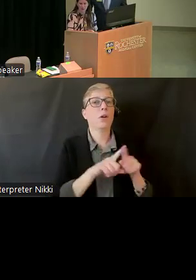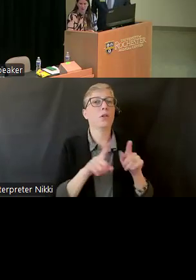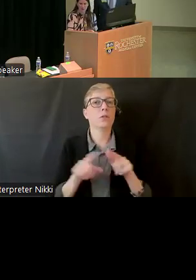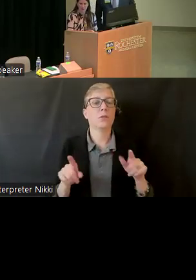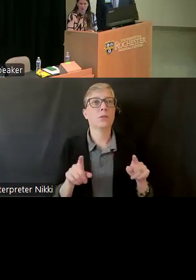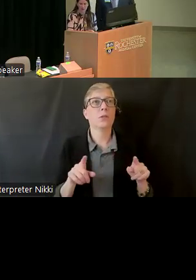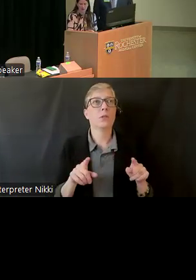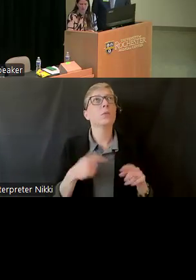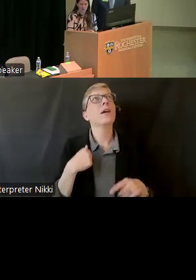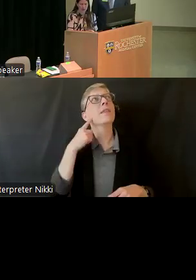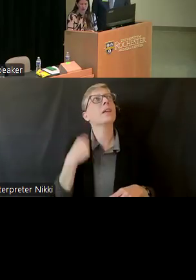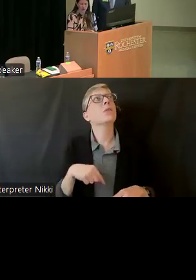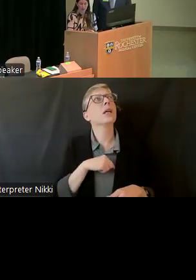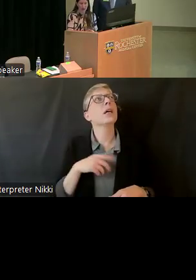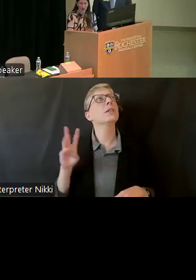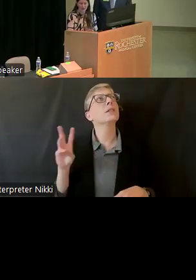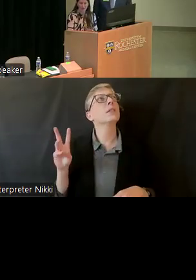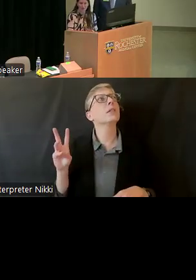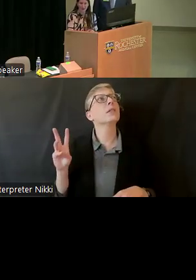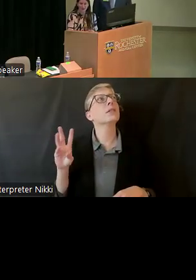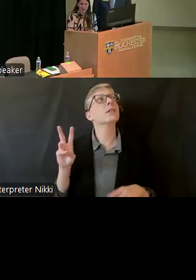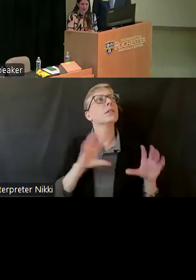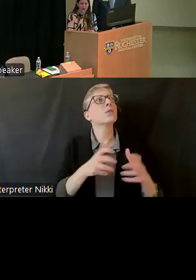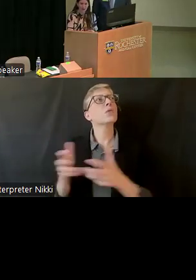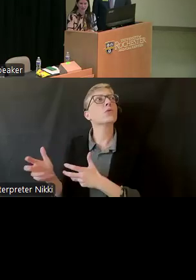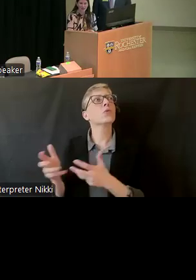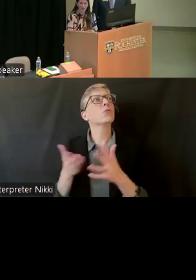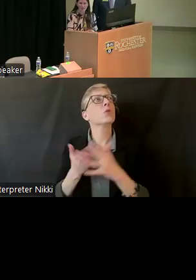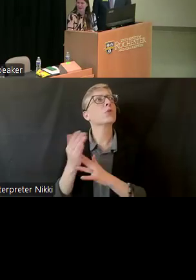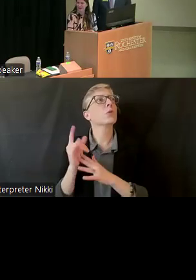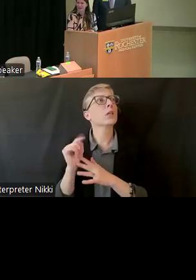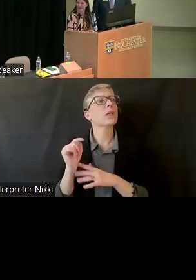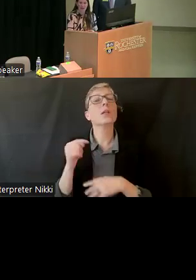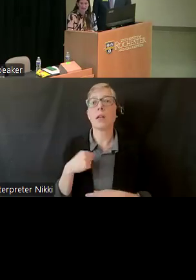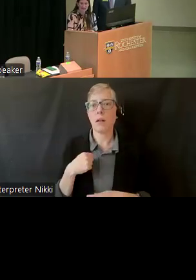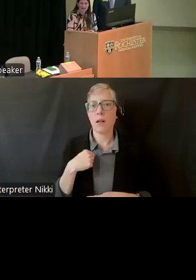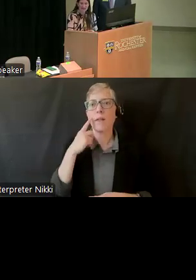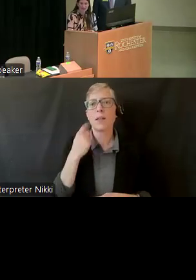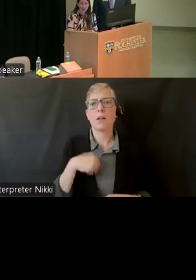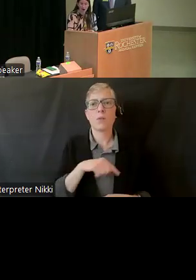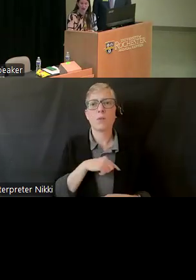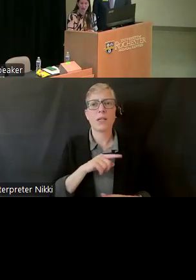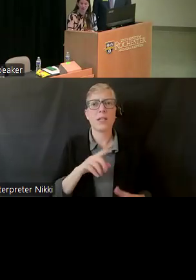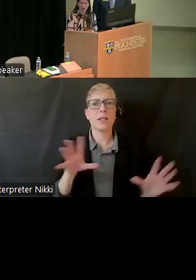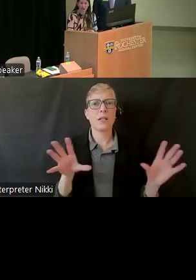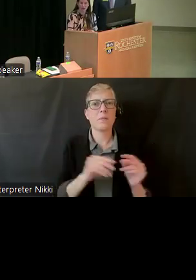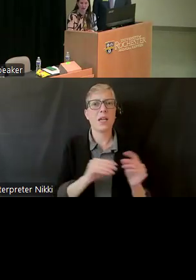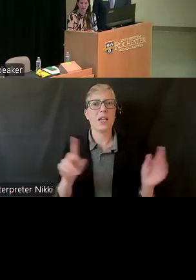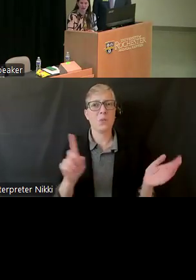go through it um I tried to do one i think we met like once it's hard it's really hard to find that